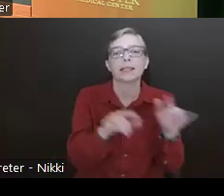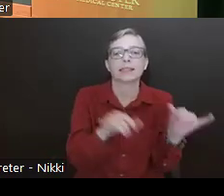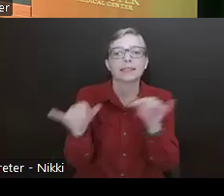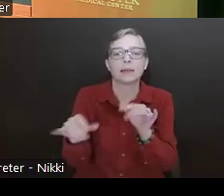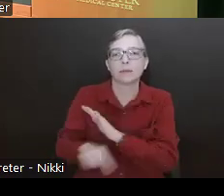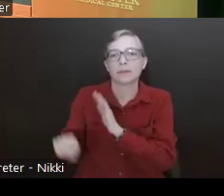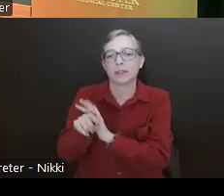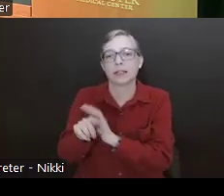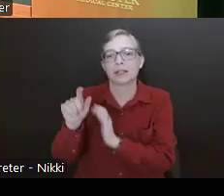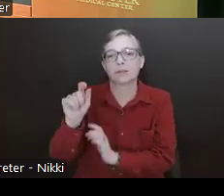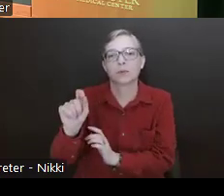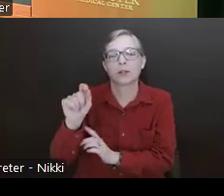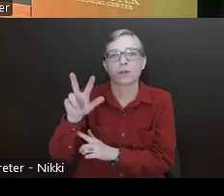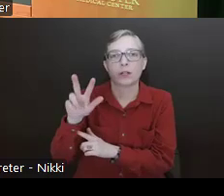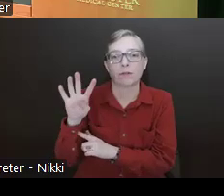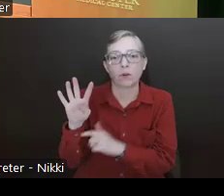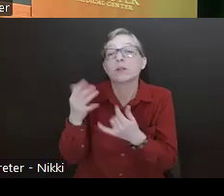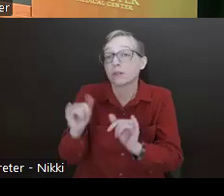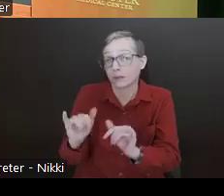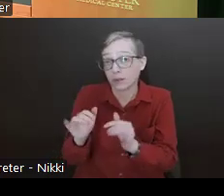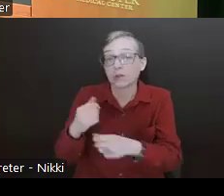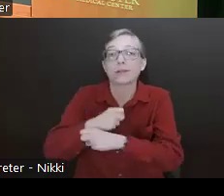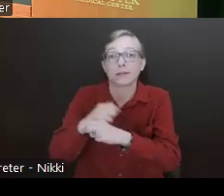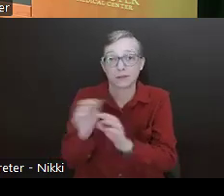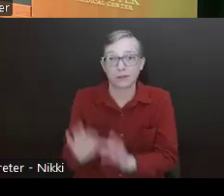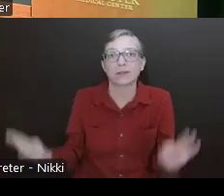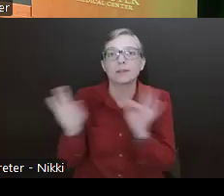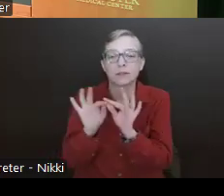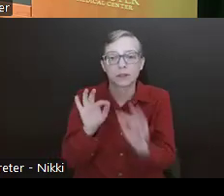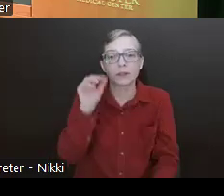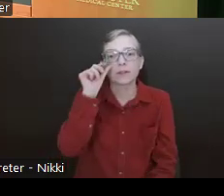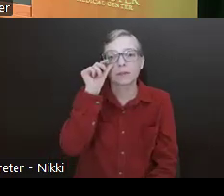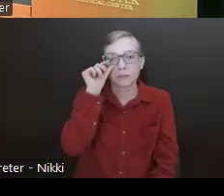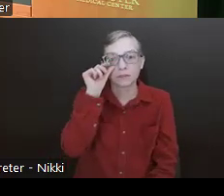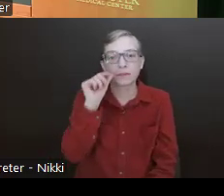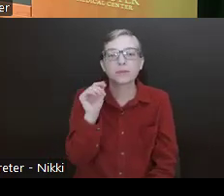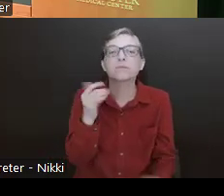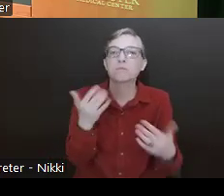and still statistically significant so seemingly equal equally beneficial both for depression and